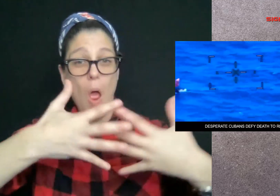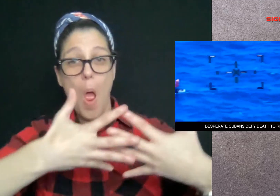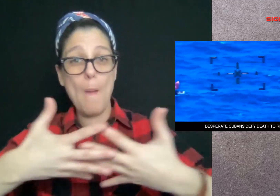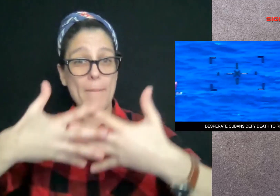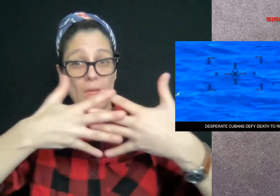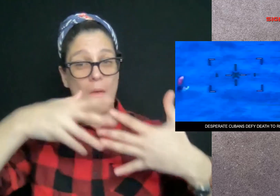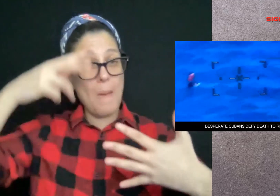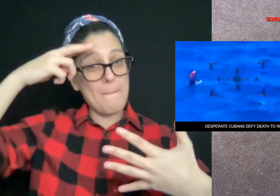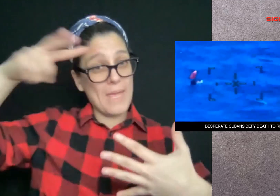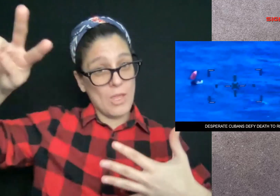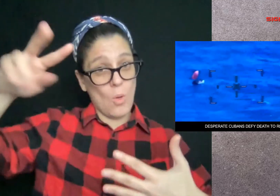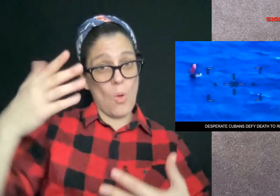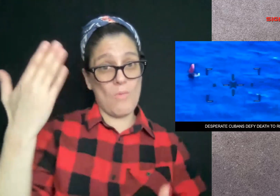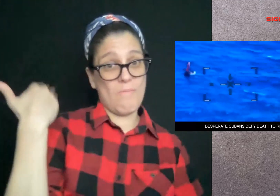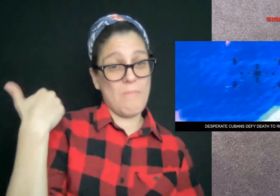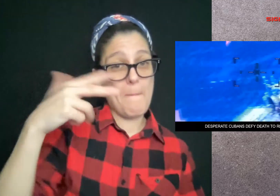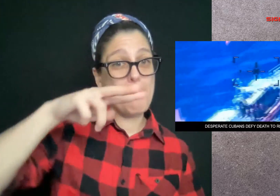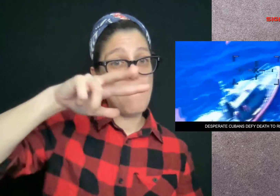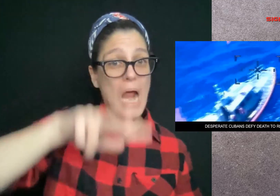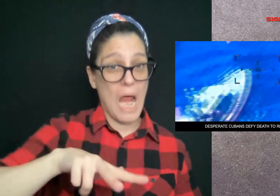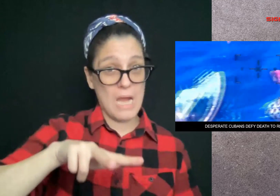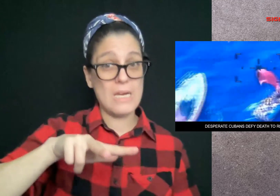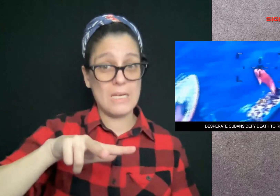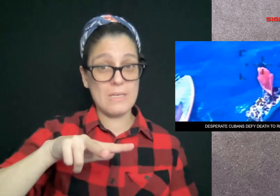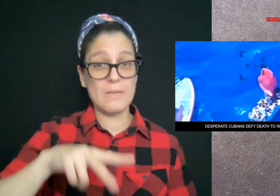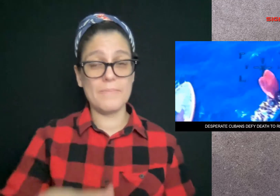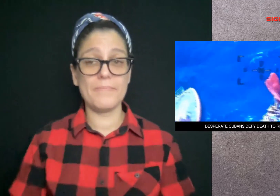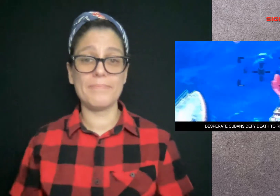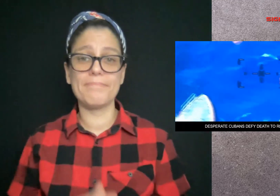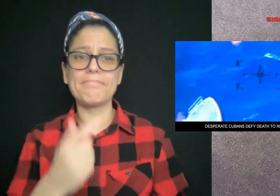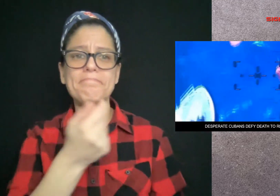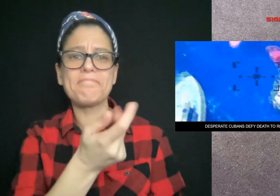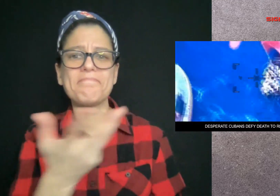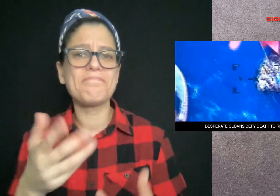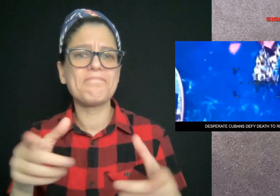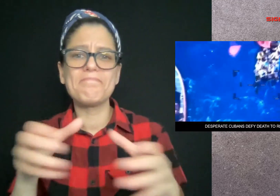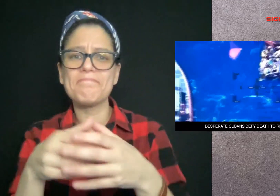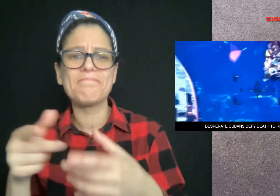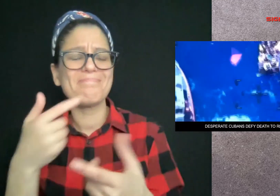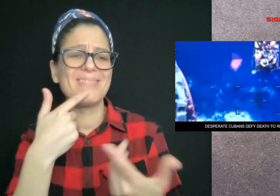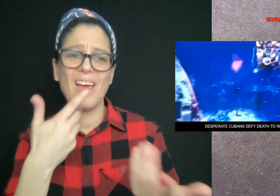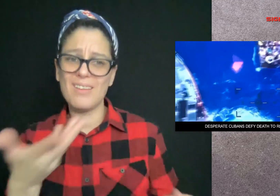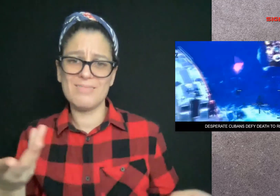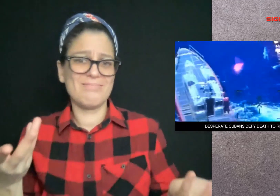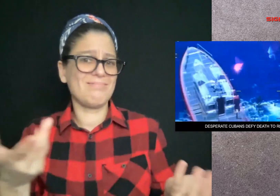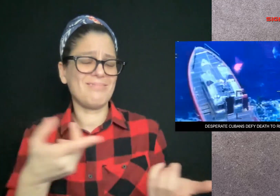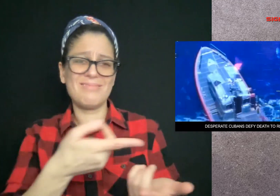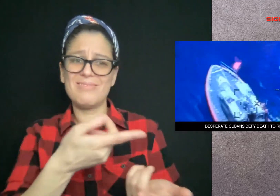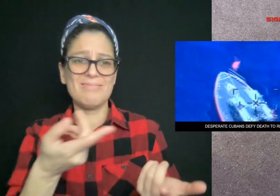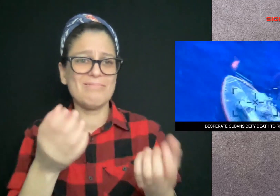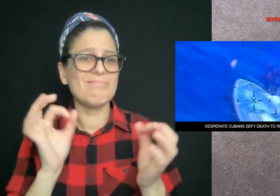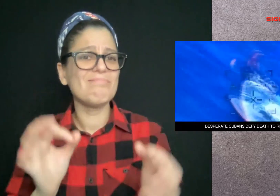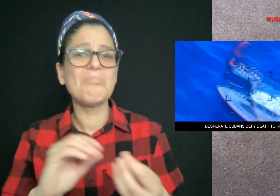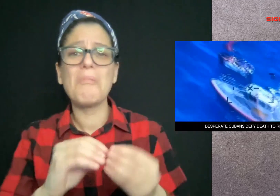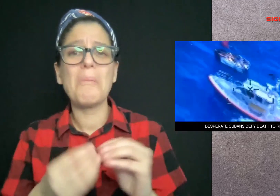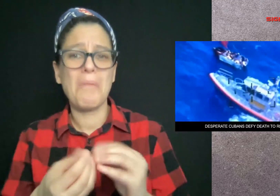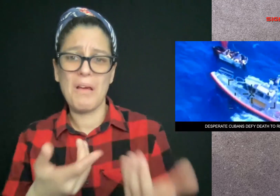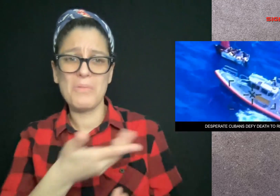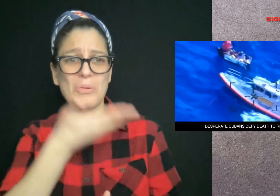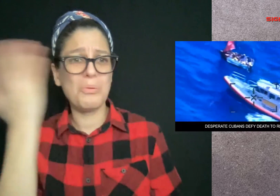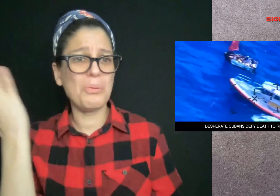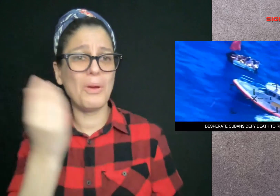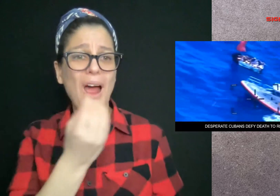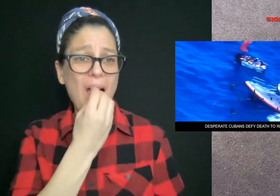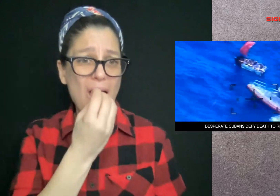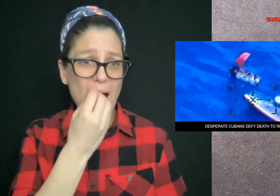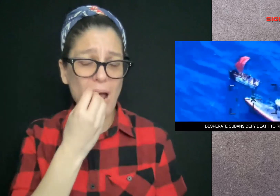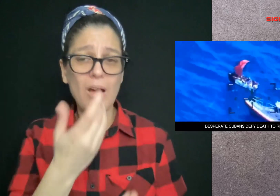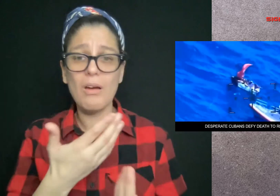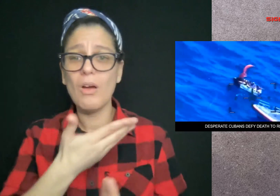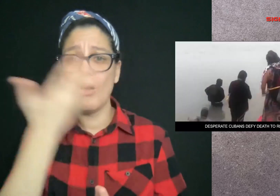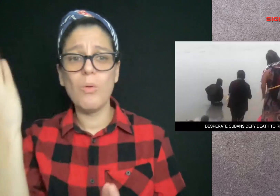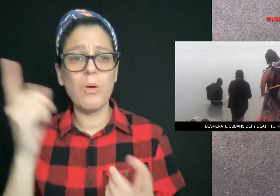more than 30,000 Cubans arrived at the US-Mexico border in March alone some say the lack of